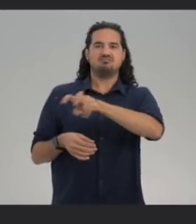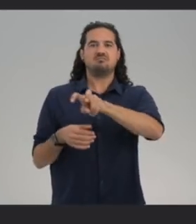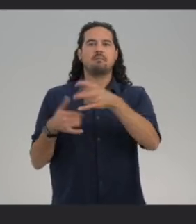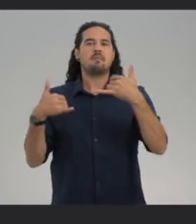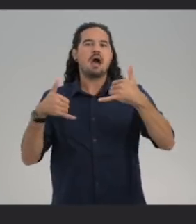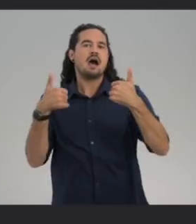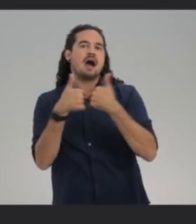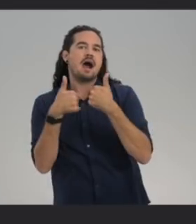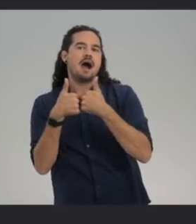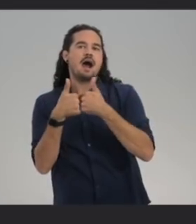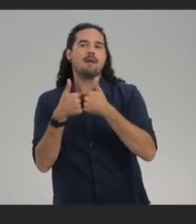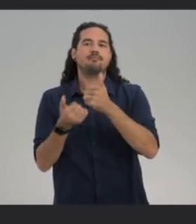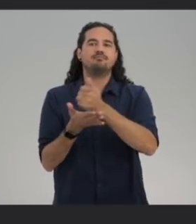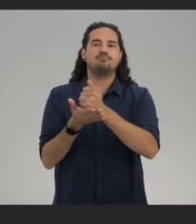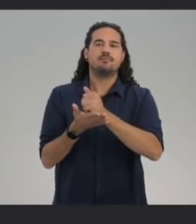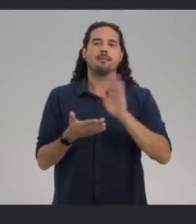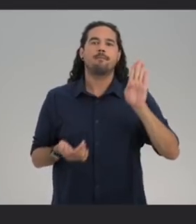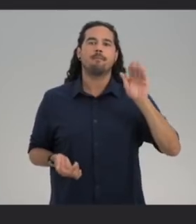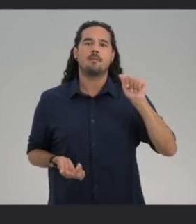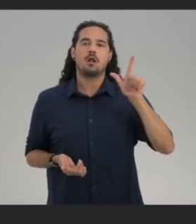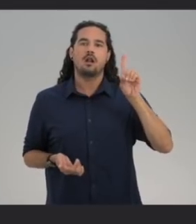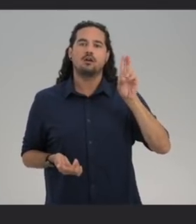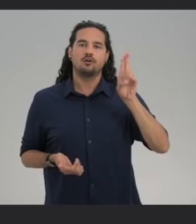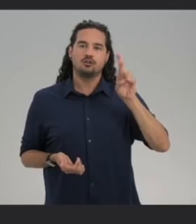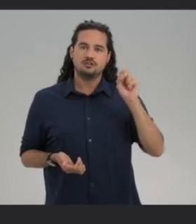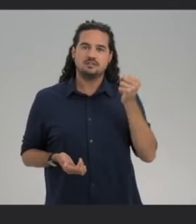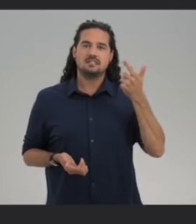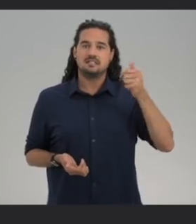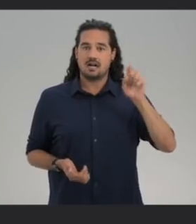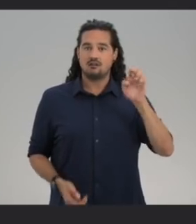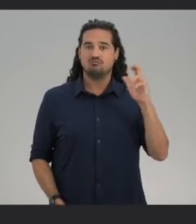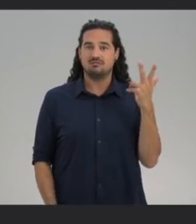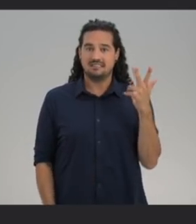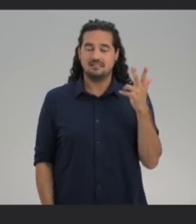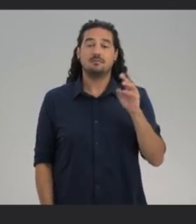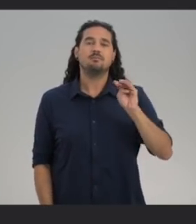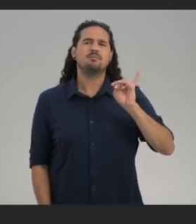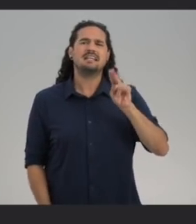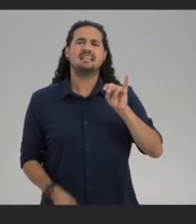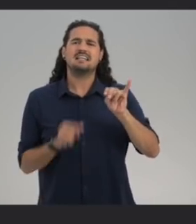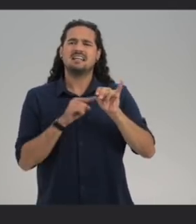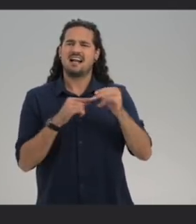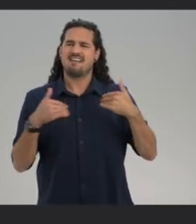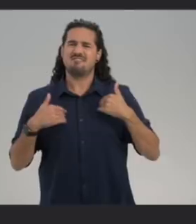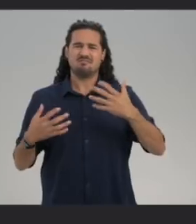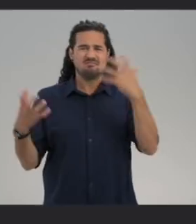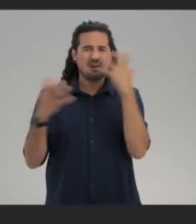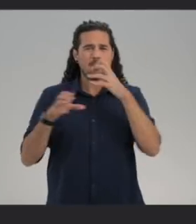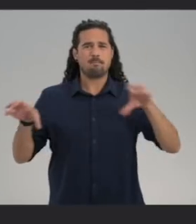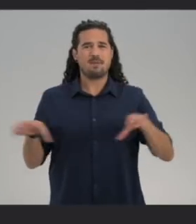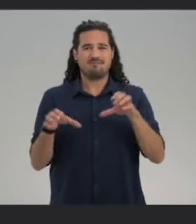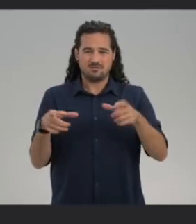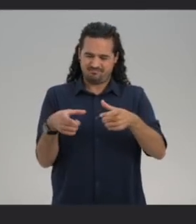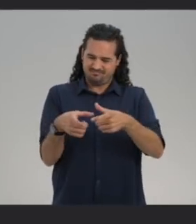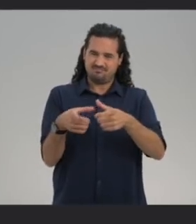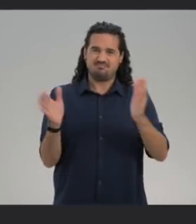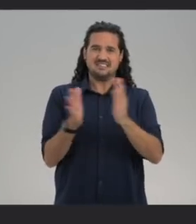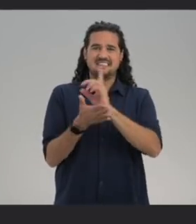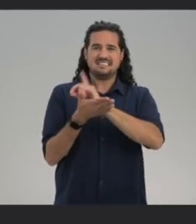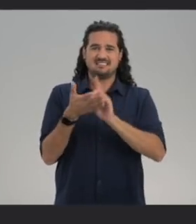while playing a great game like Baldur's Gate III. The mini has an outrageous amount of performance in such a compact design.